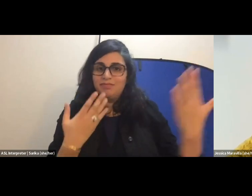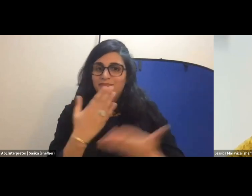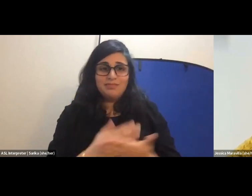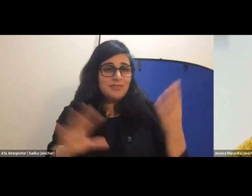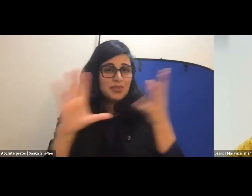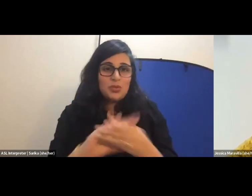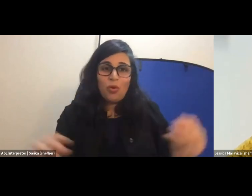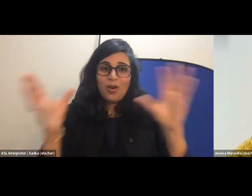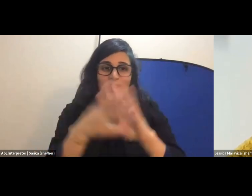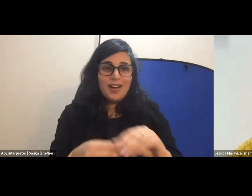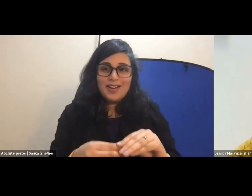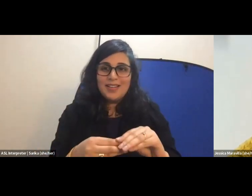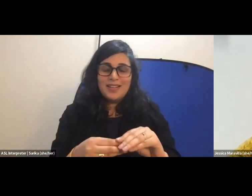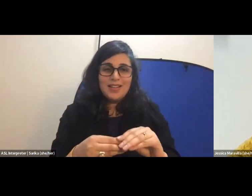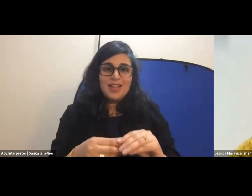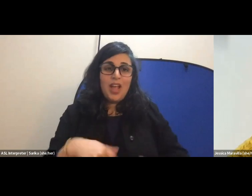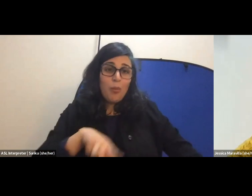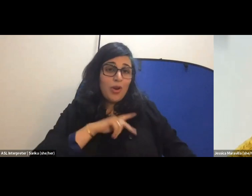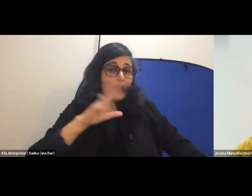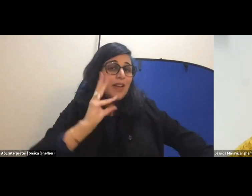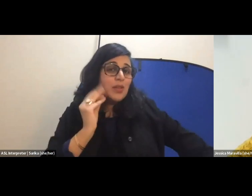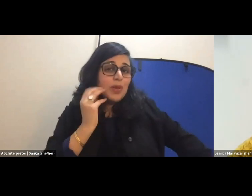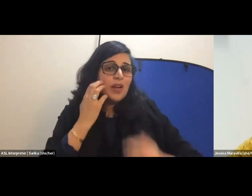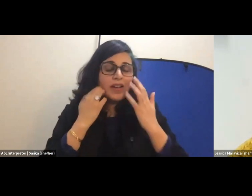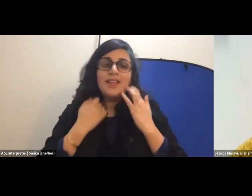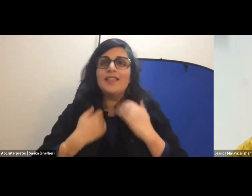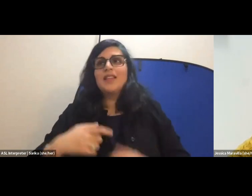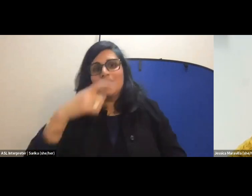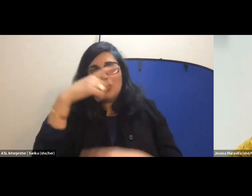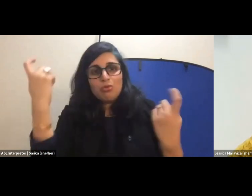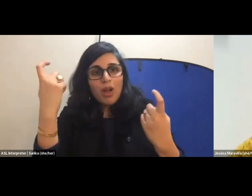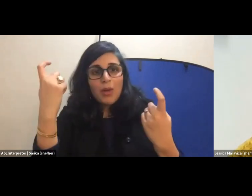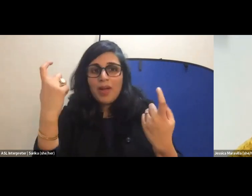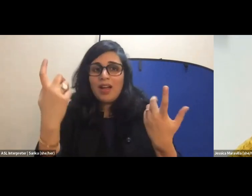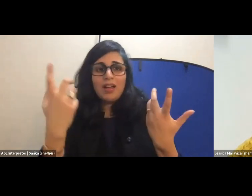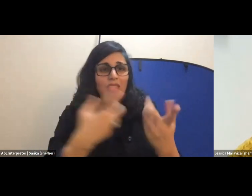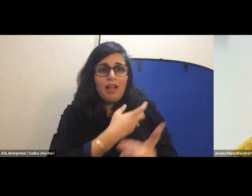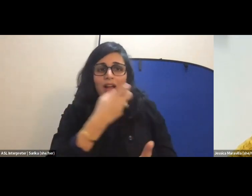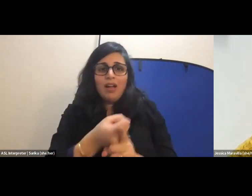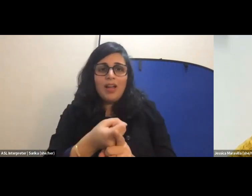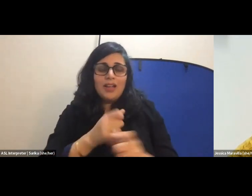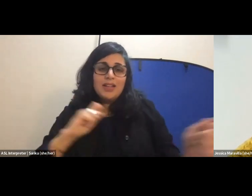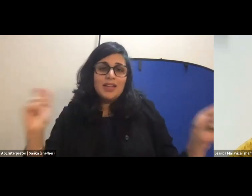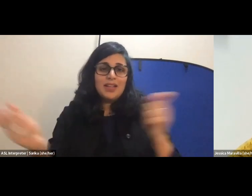showing up tonight and really just being able to provide some stories of